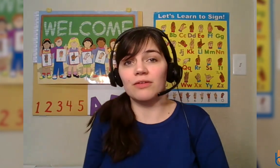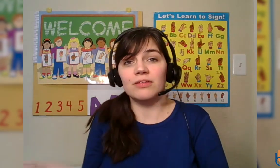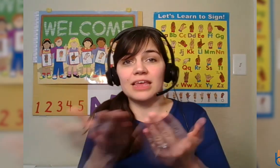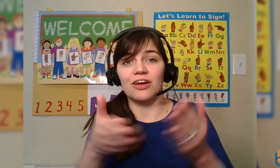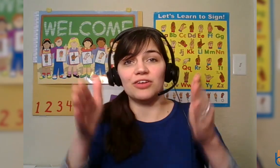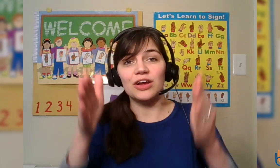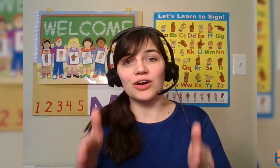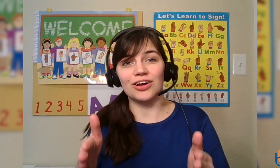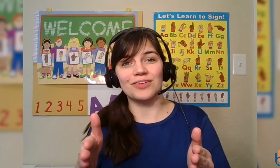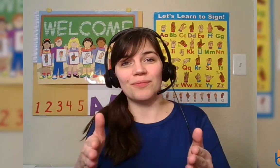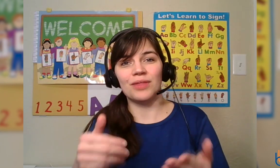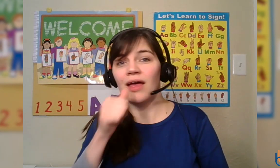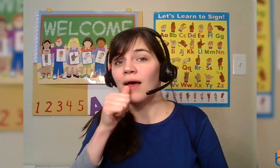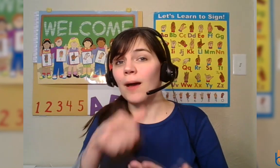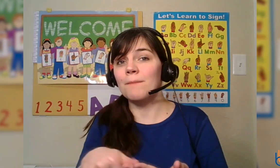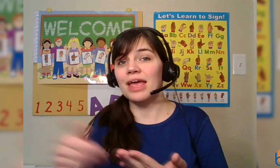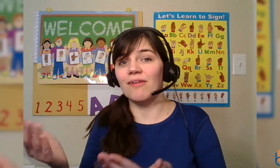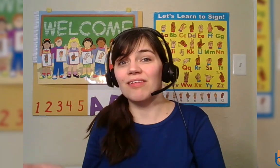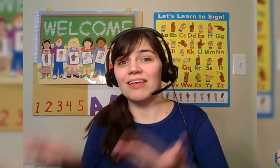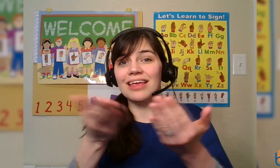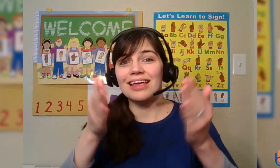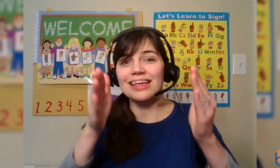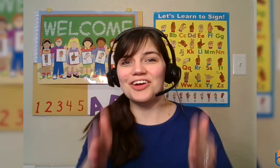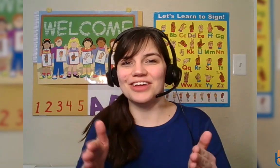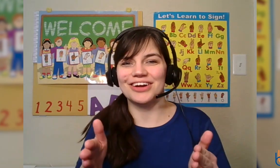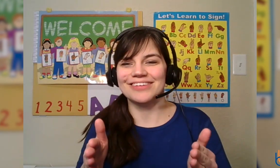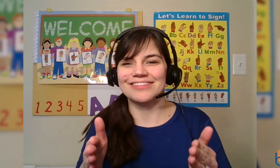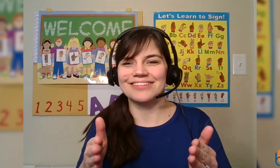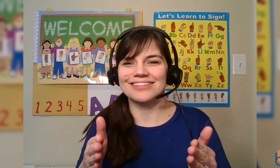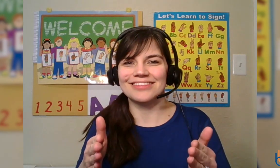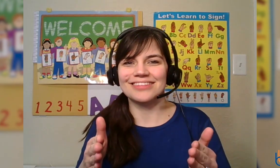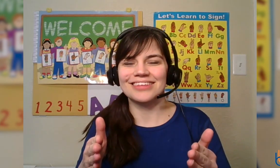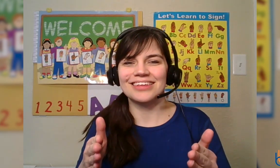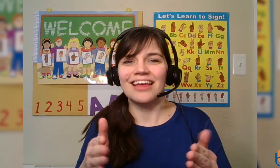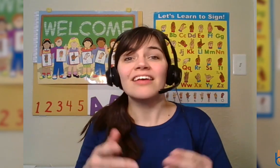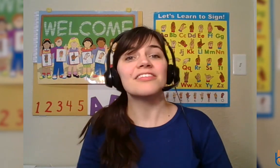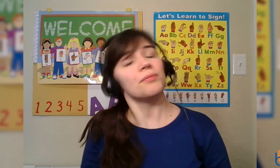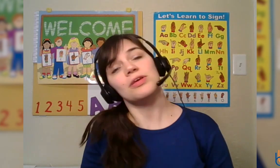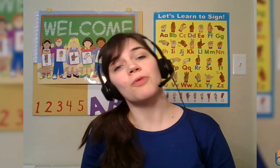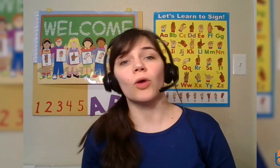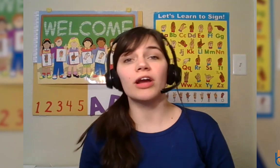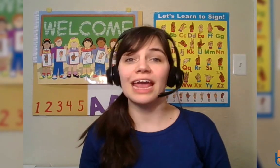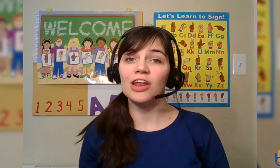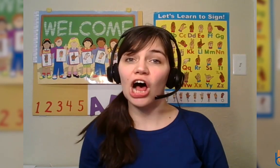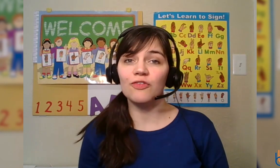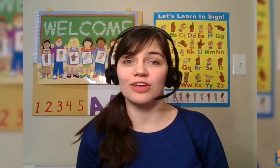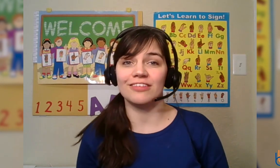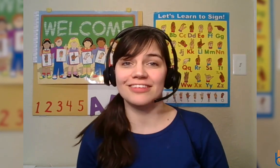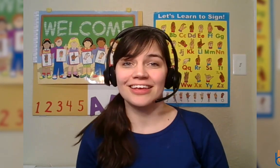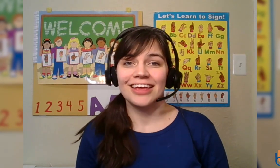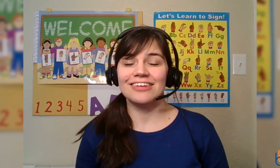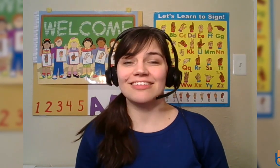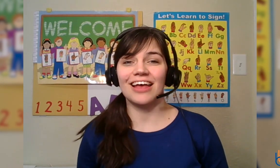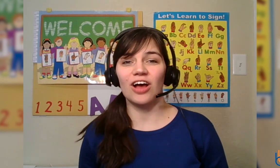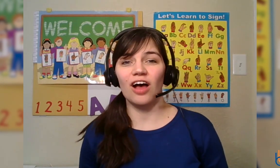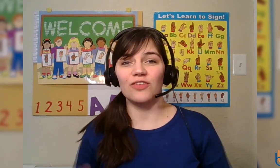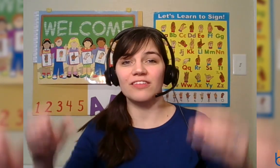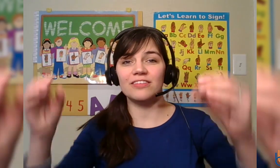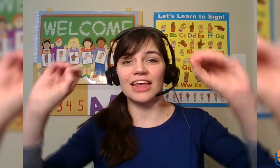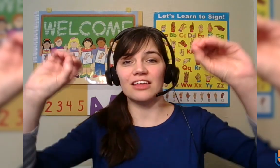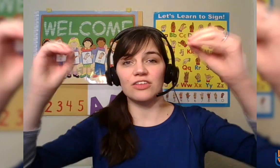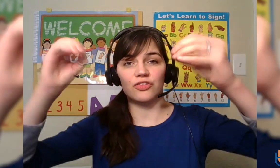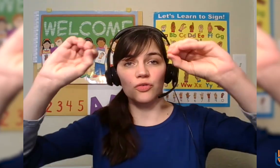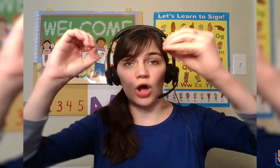carrier. A mail carrier. Some people work in an office. To sign office, take two O's